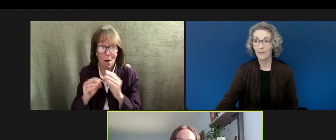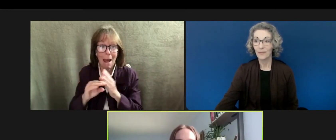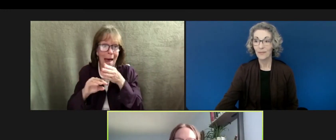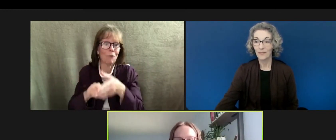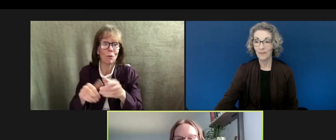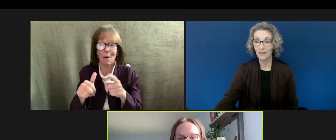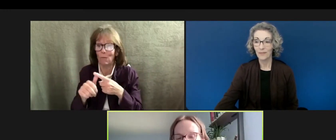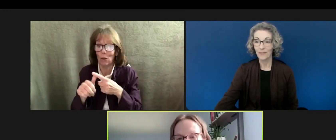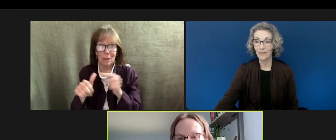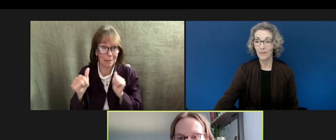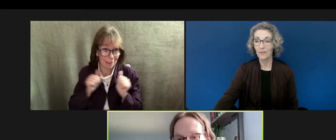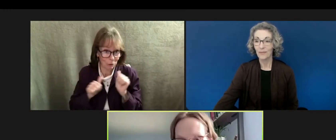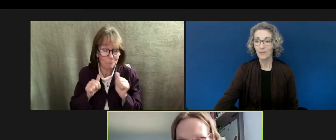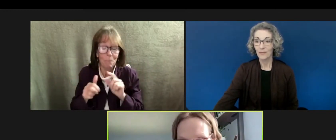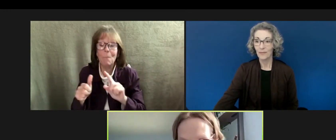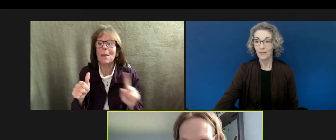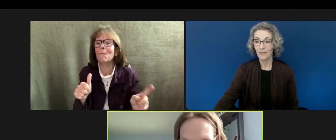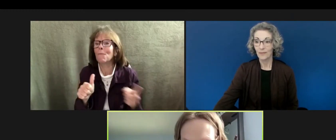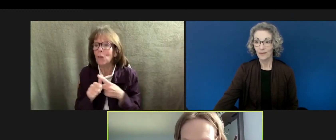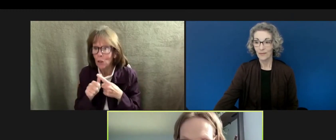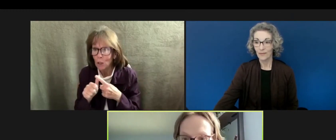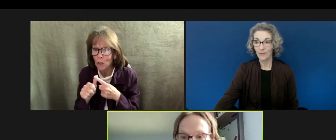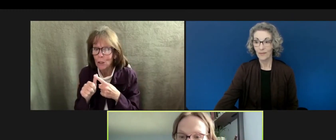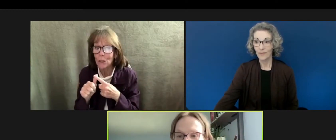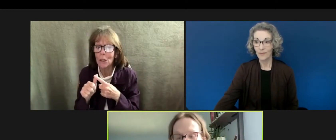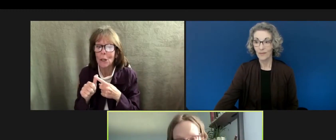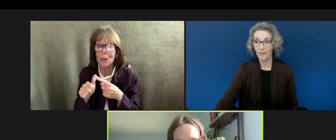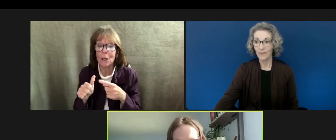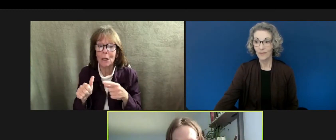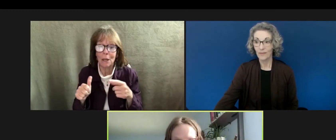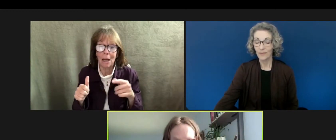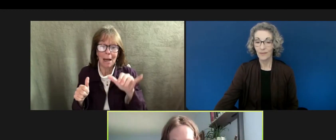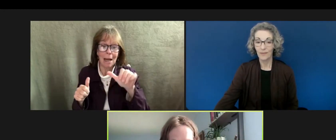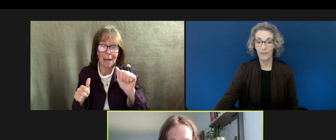our first scene is going to be shared with us by Yael and Tao.